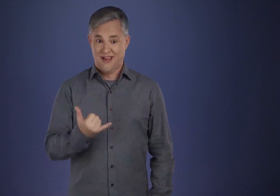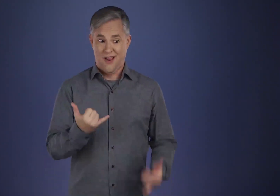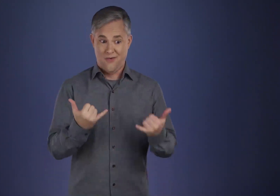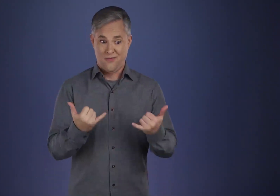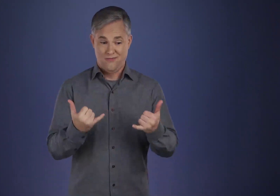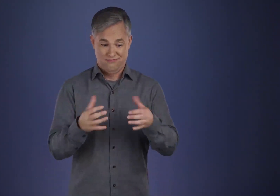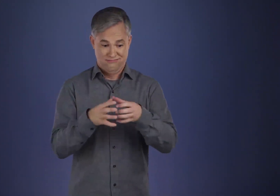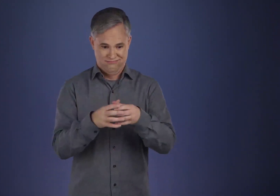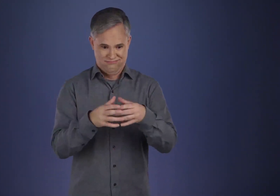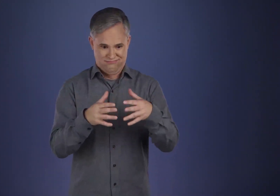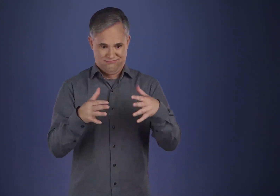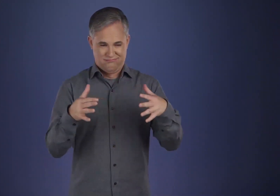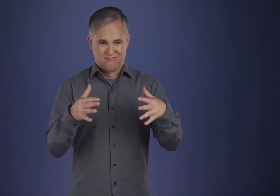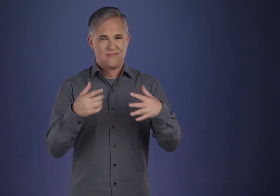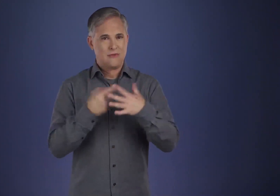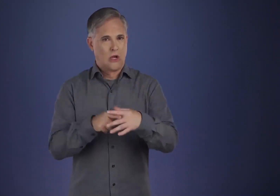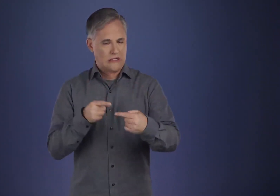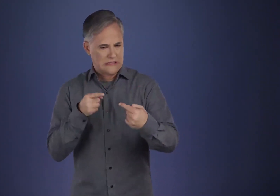Growing pains now beset the group.